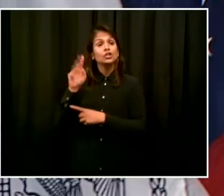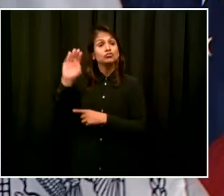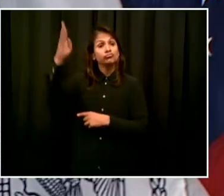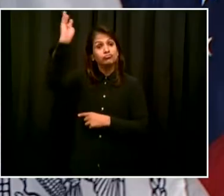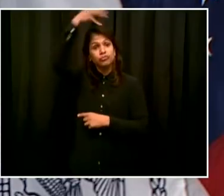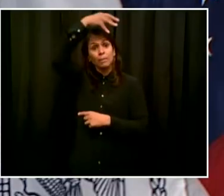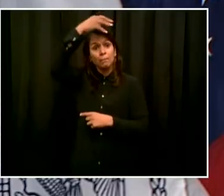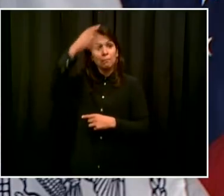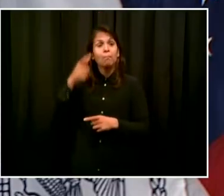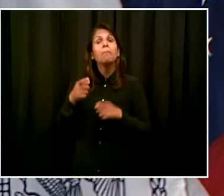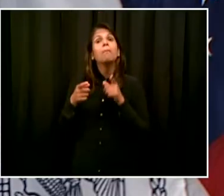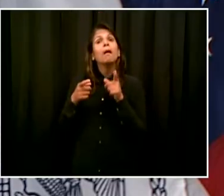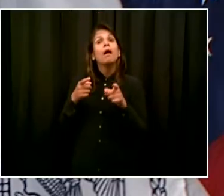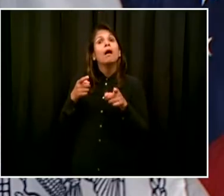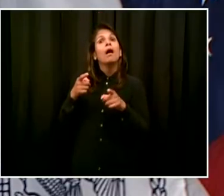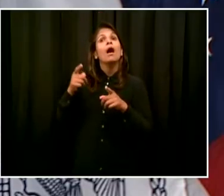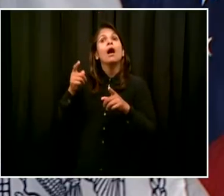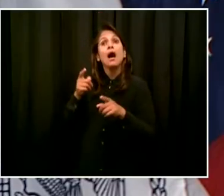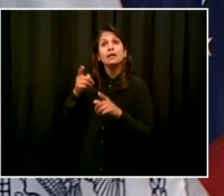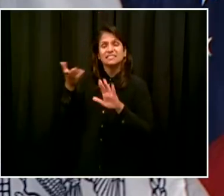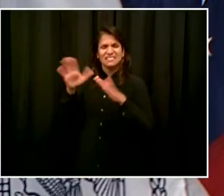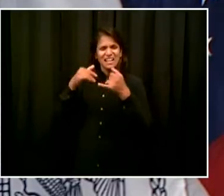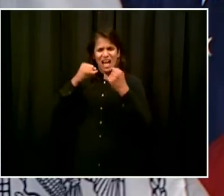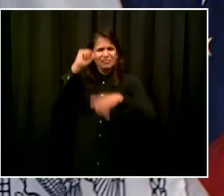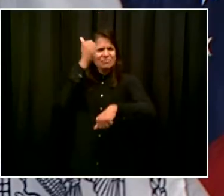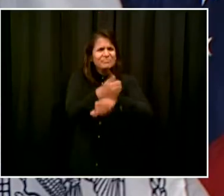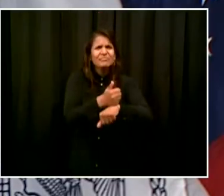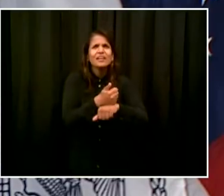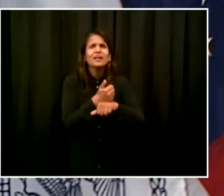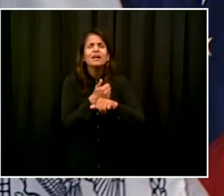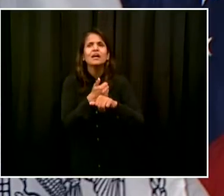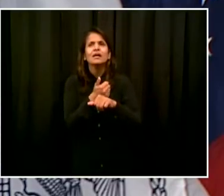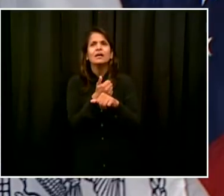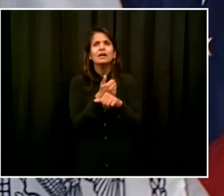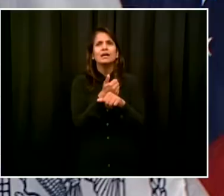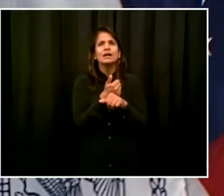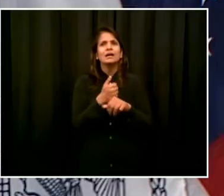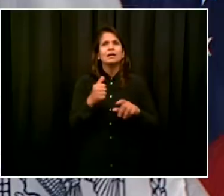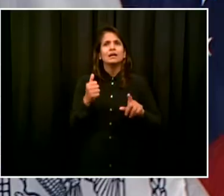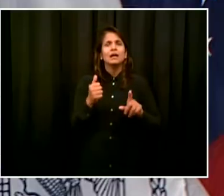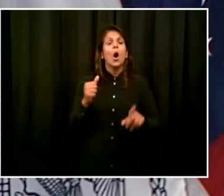EAIERLR THE ADMINISTRATION ITS DATA DEADLINFOE R